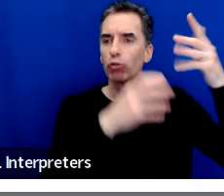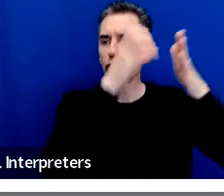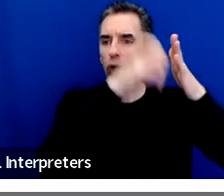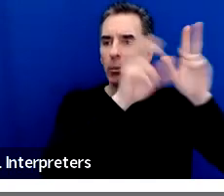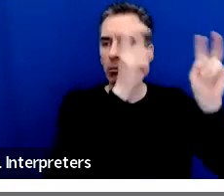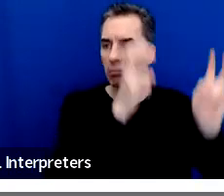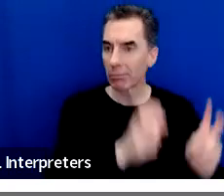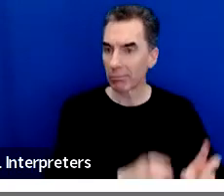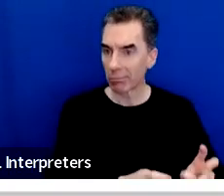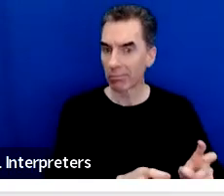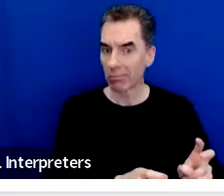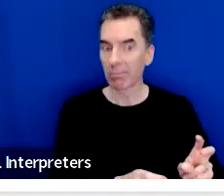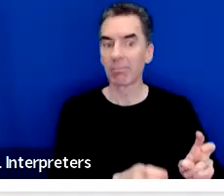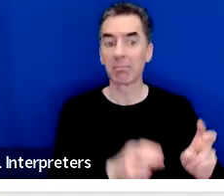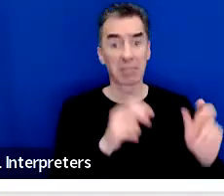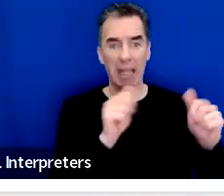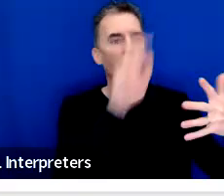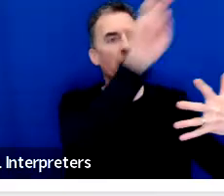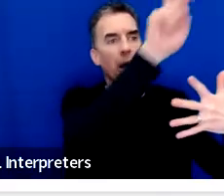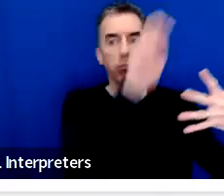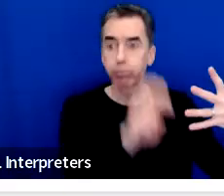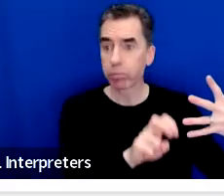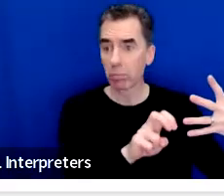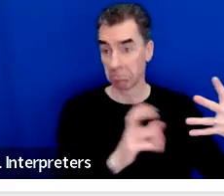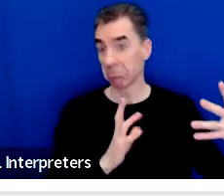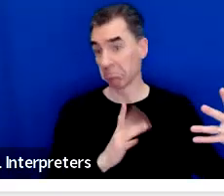and they can jump to a specific chapter if they needed to